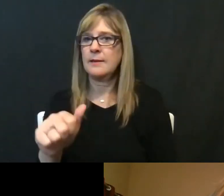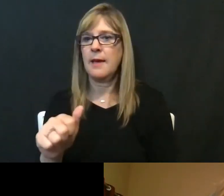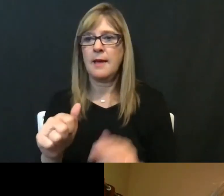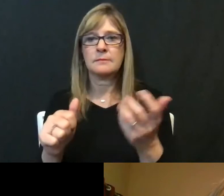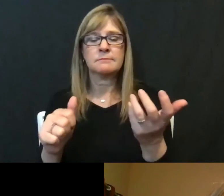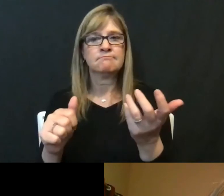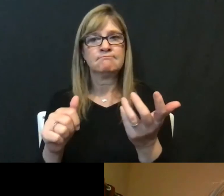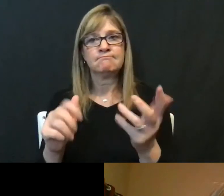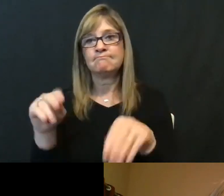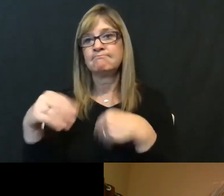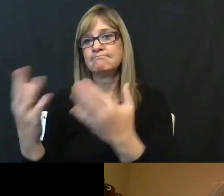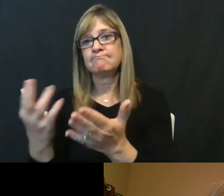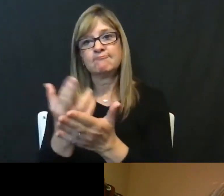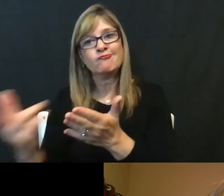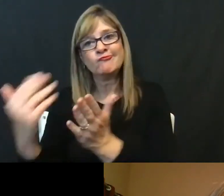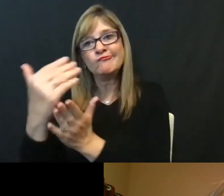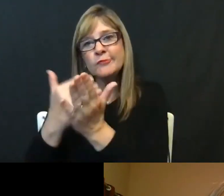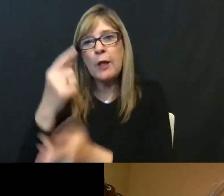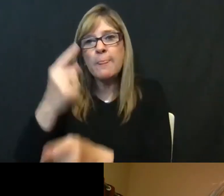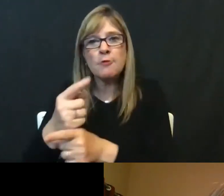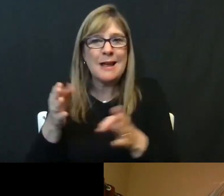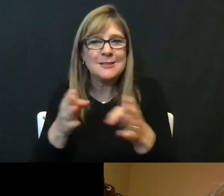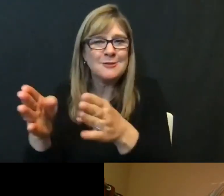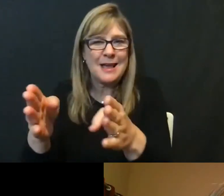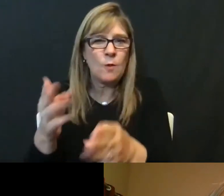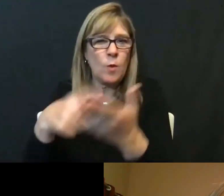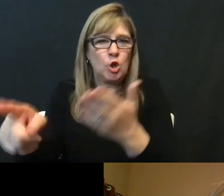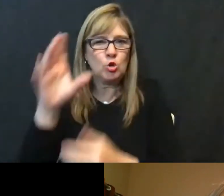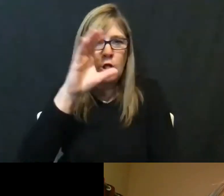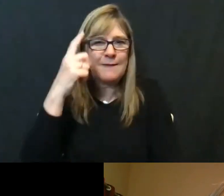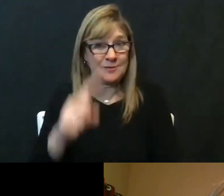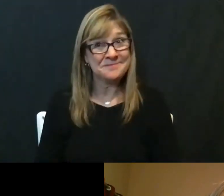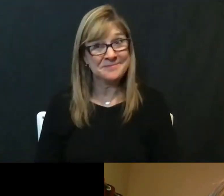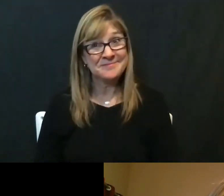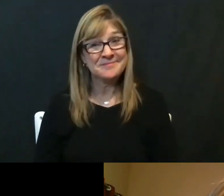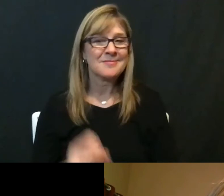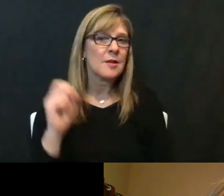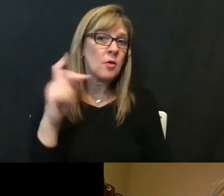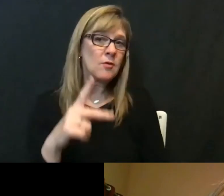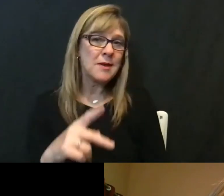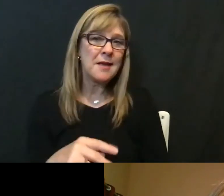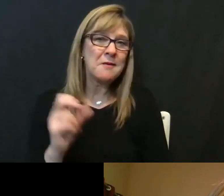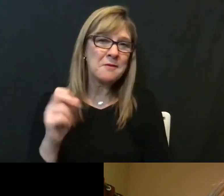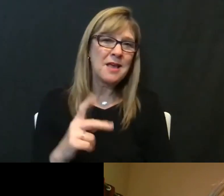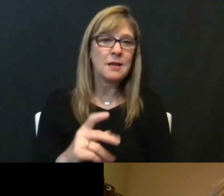they can get you on the right track and get you the resources that you're looking for. Marsha: Okay. >> Okay? Marsha: Thank you so much.